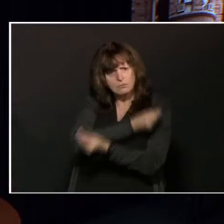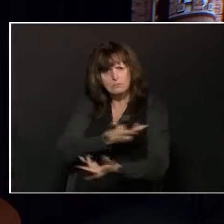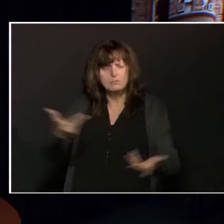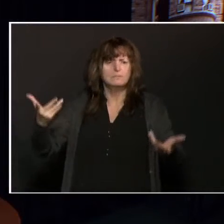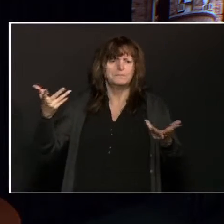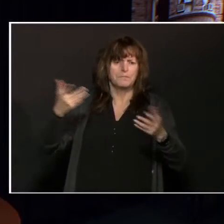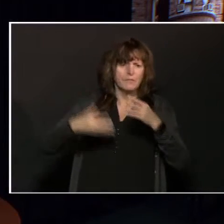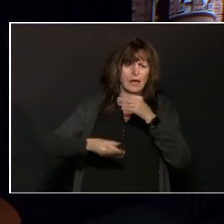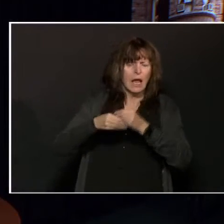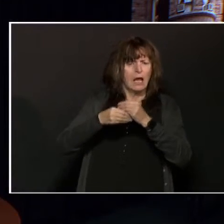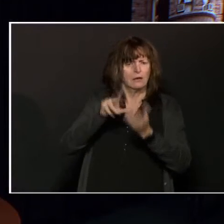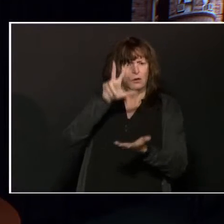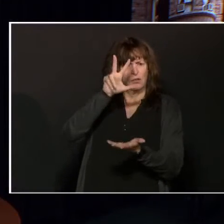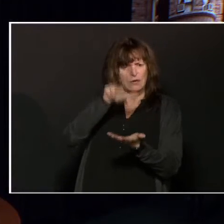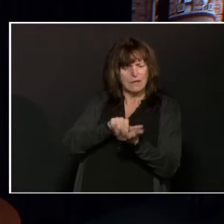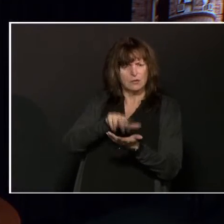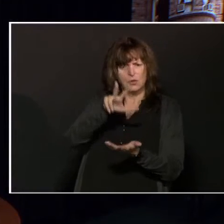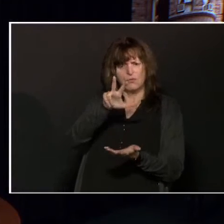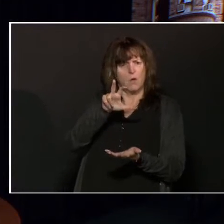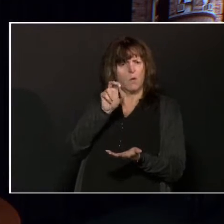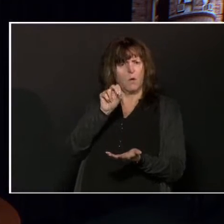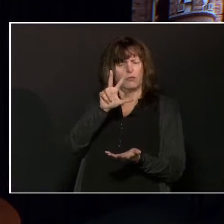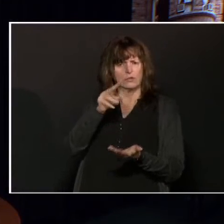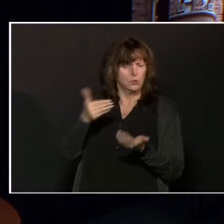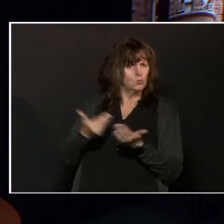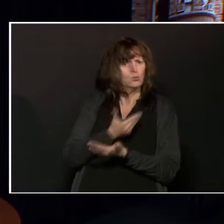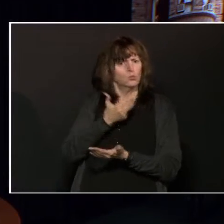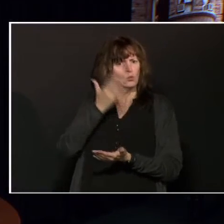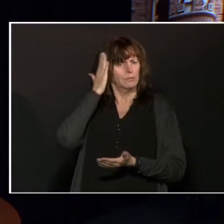THE DARK ORANGE LINE IF WE SEE STRONG GROWTH BETWEEN STRONG GROWTH BETWEEN NOW AND THE